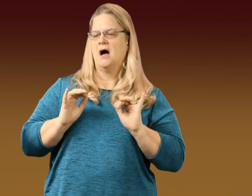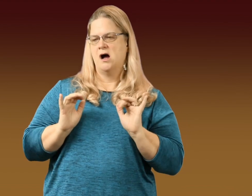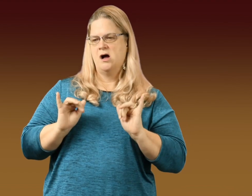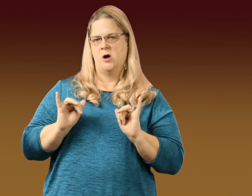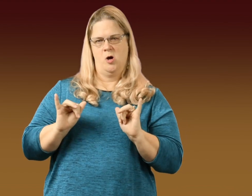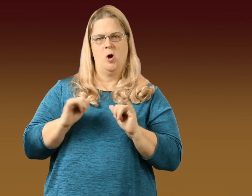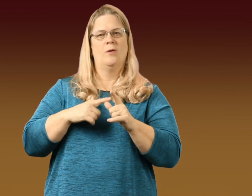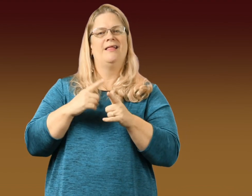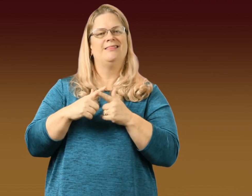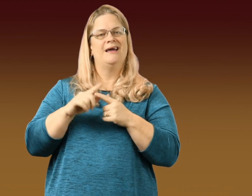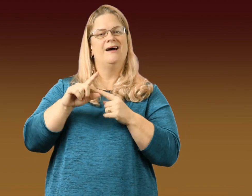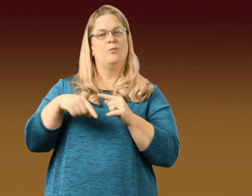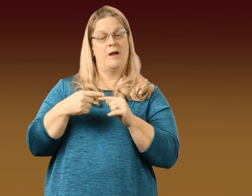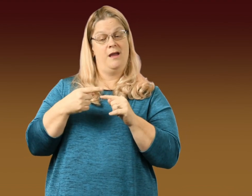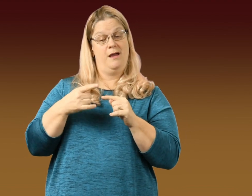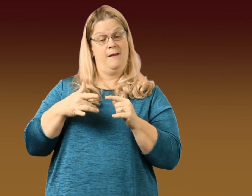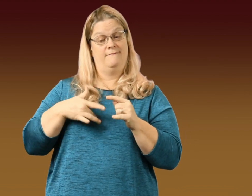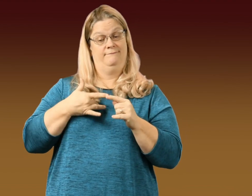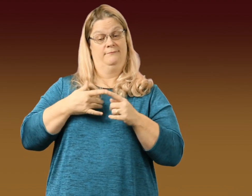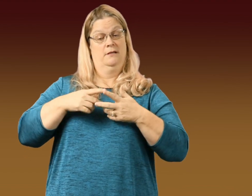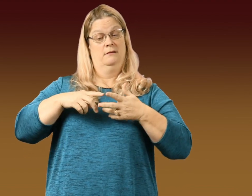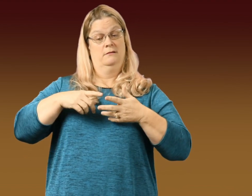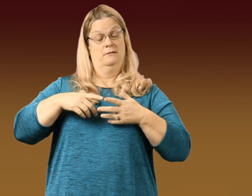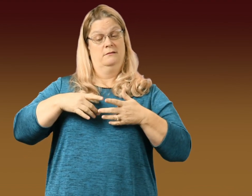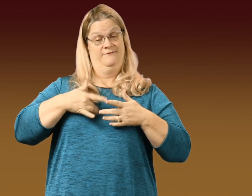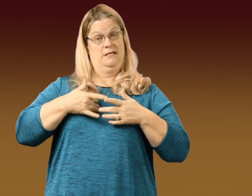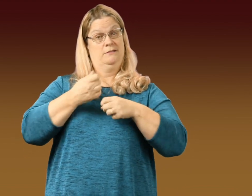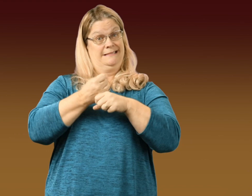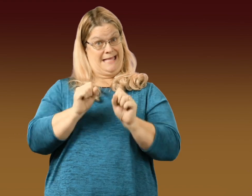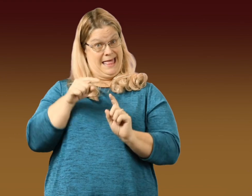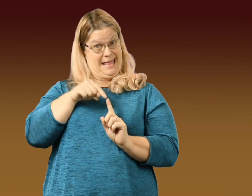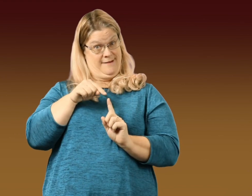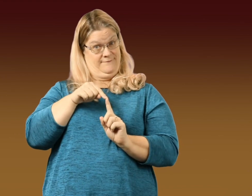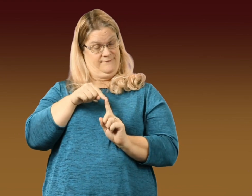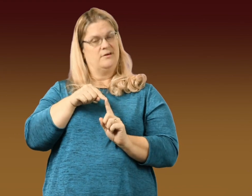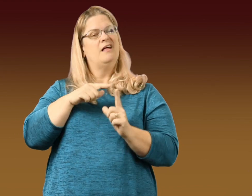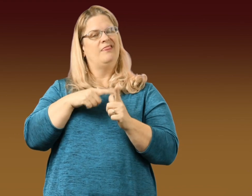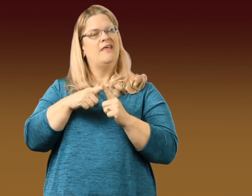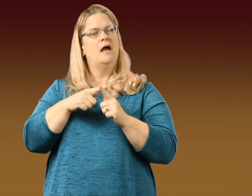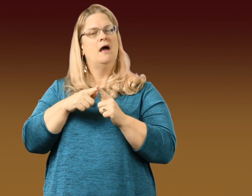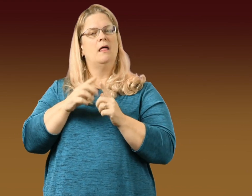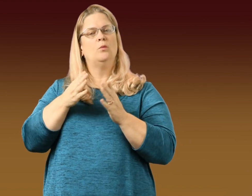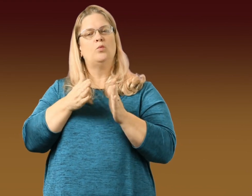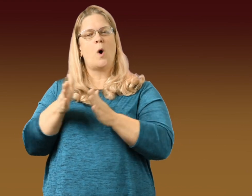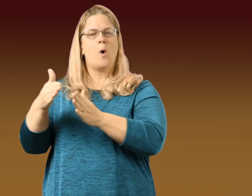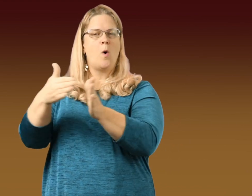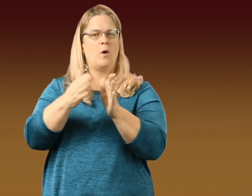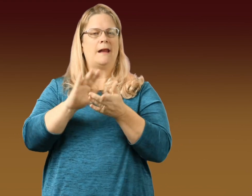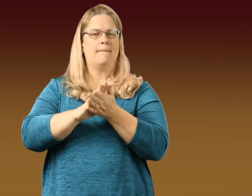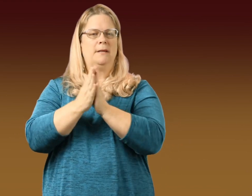And once those feelings of safety come into play, then that road can become smooth again,